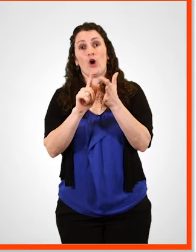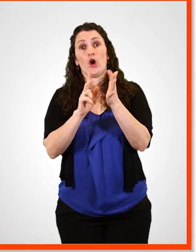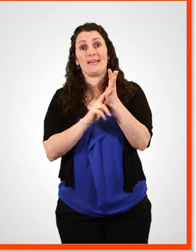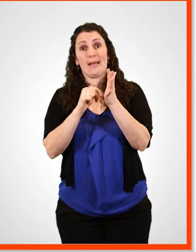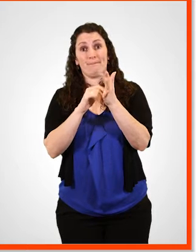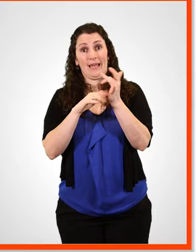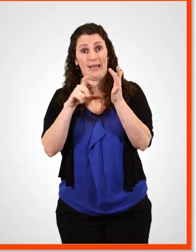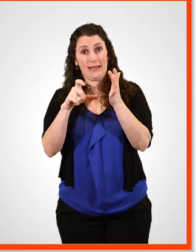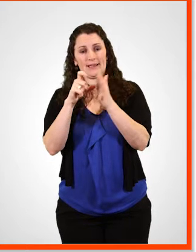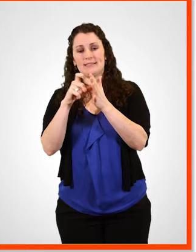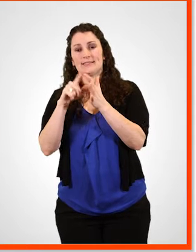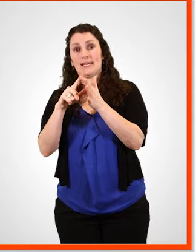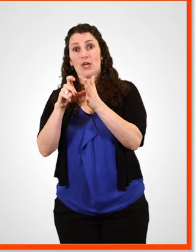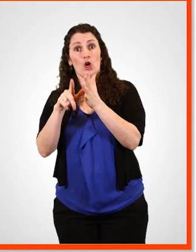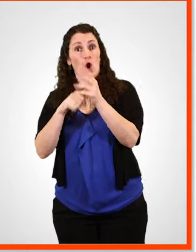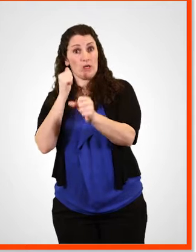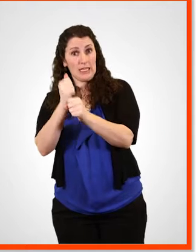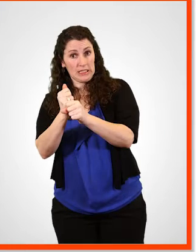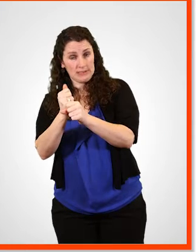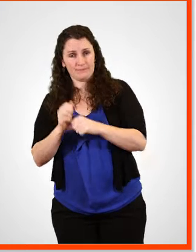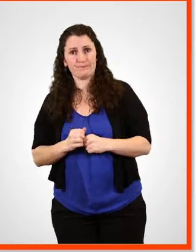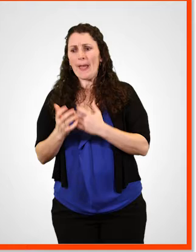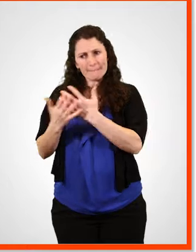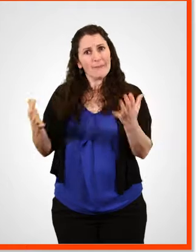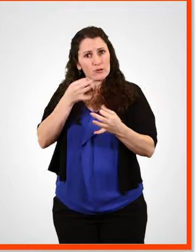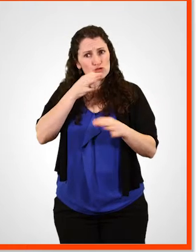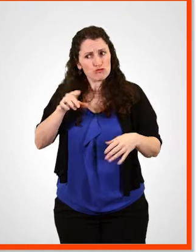they know those sounds, they know how they connect, but they don't know what to do with them,